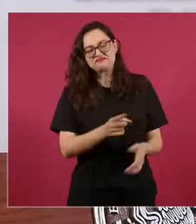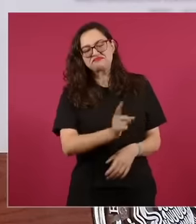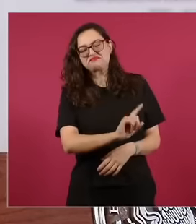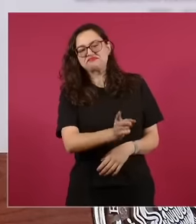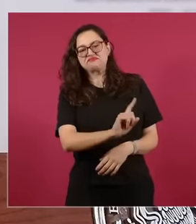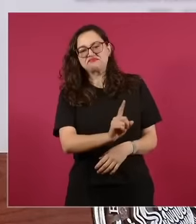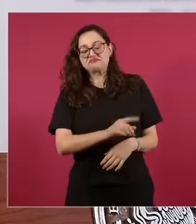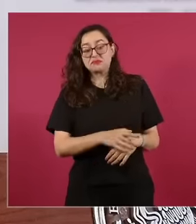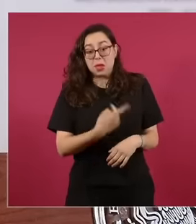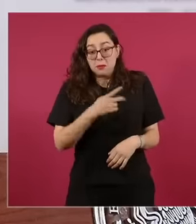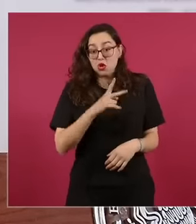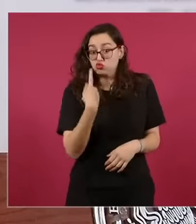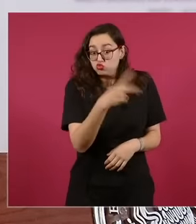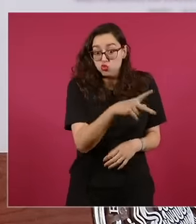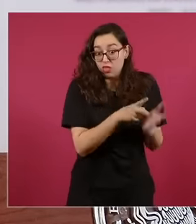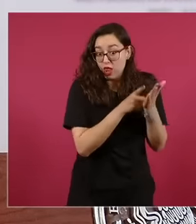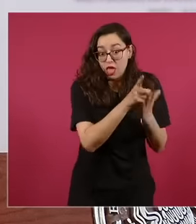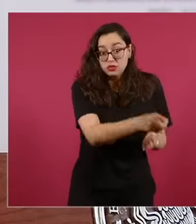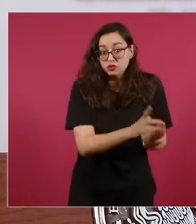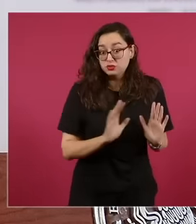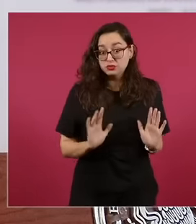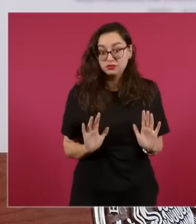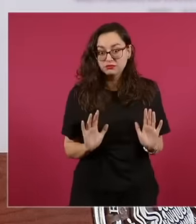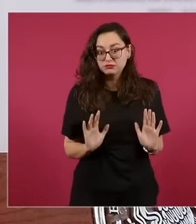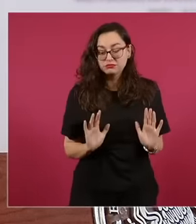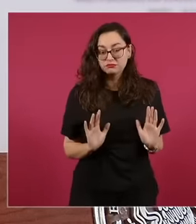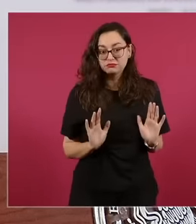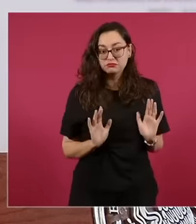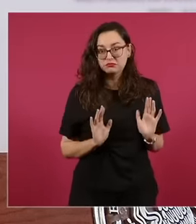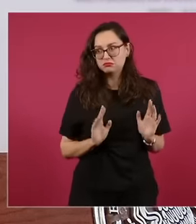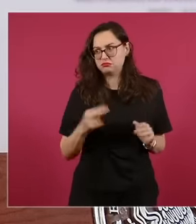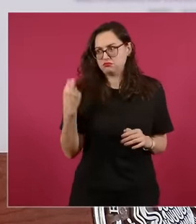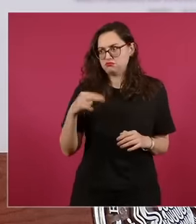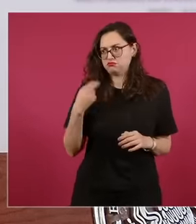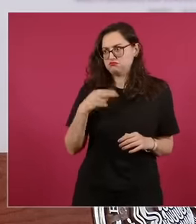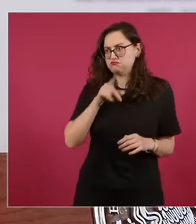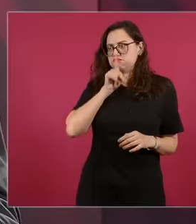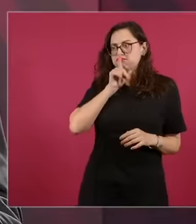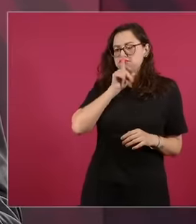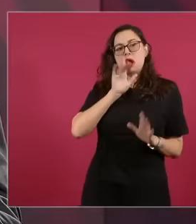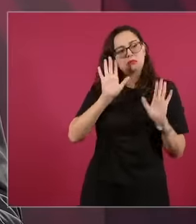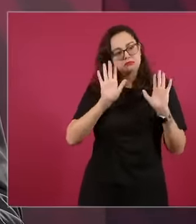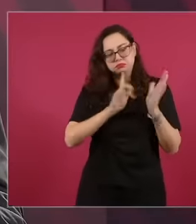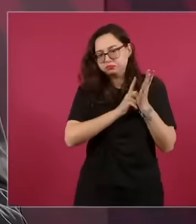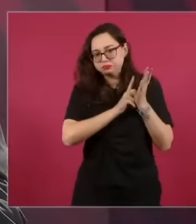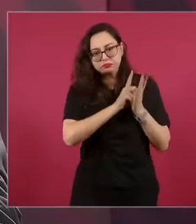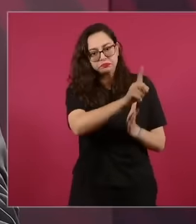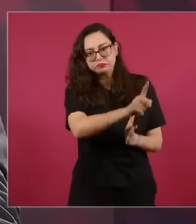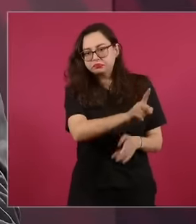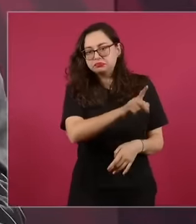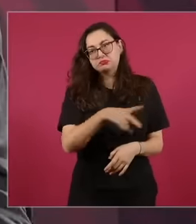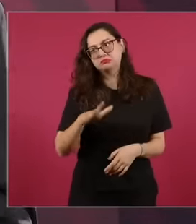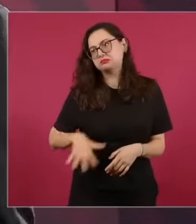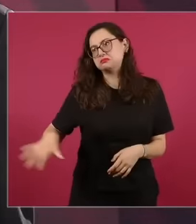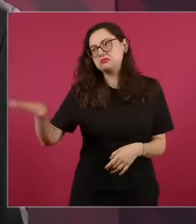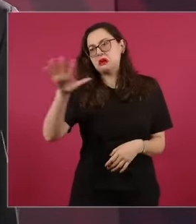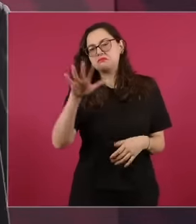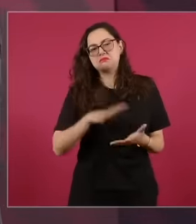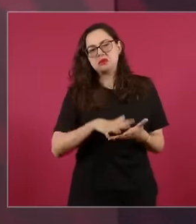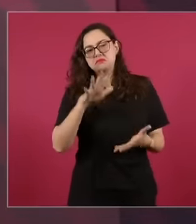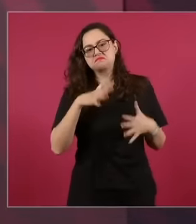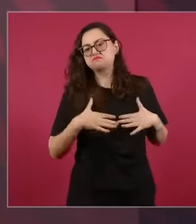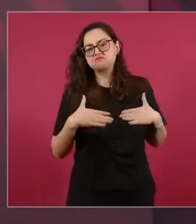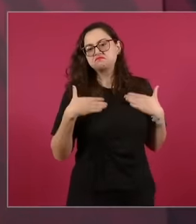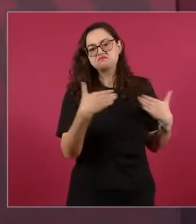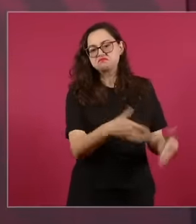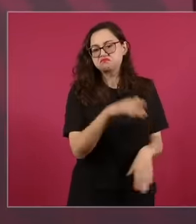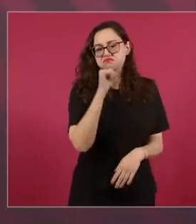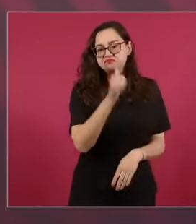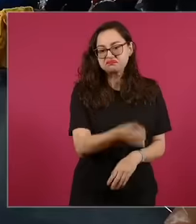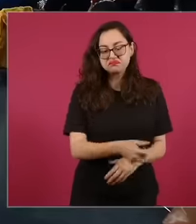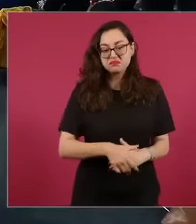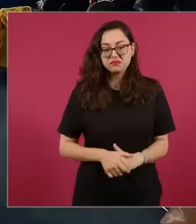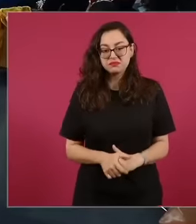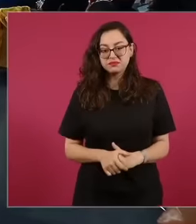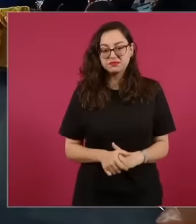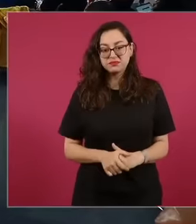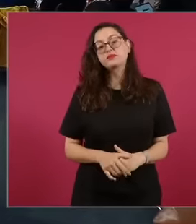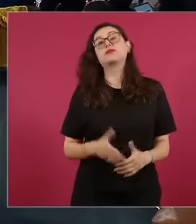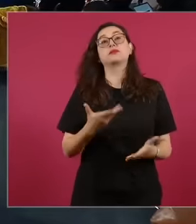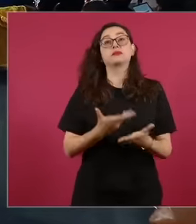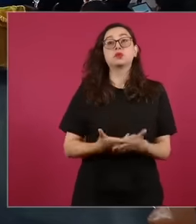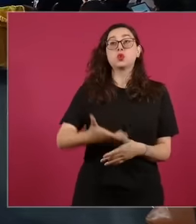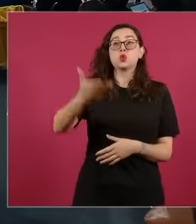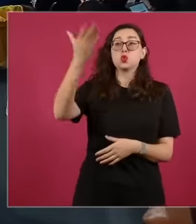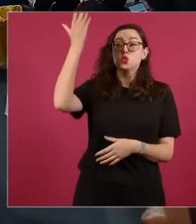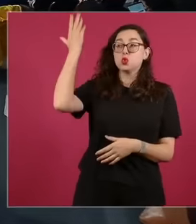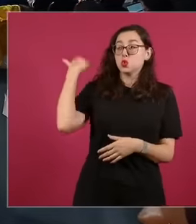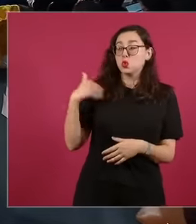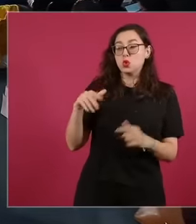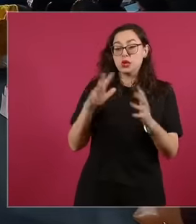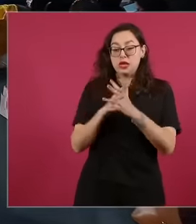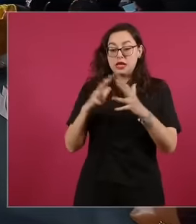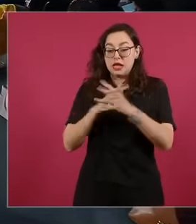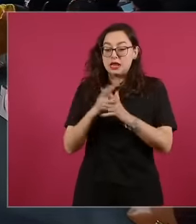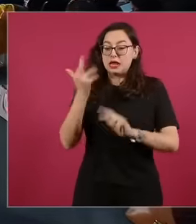valid at the time of the revolutionary struggle